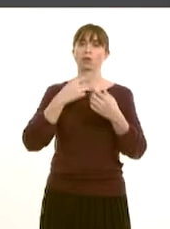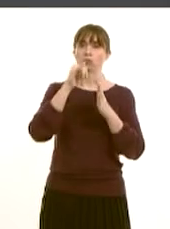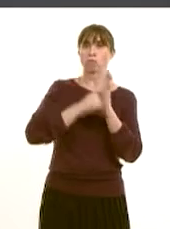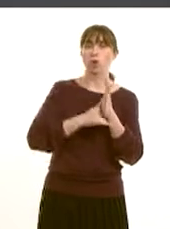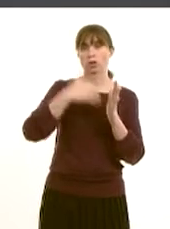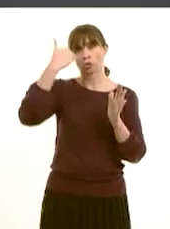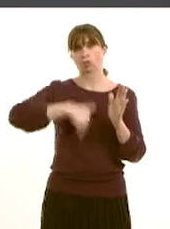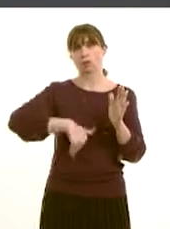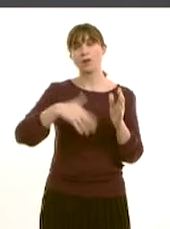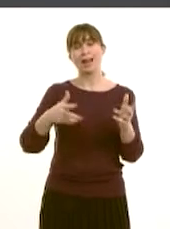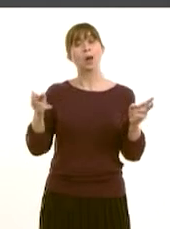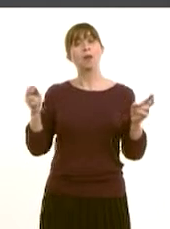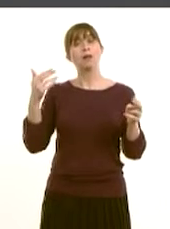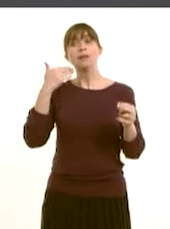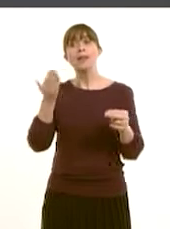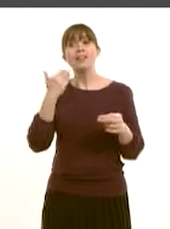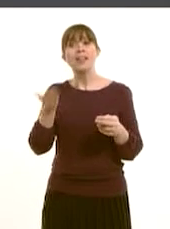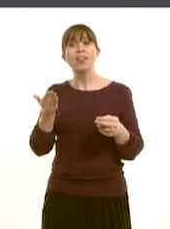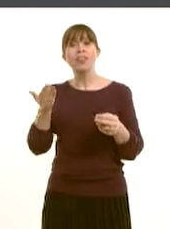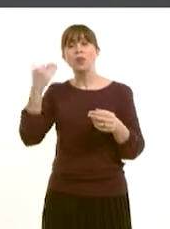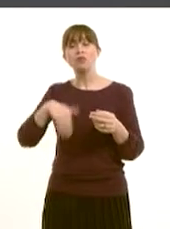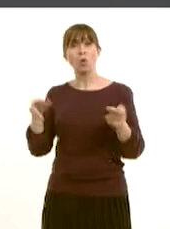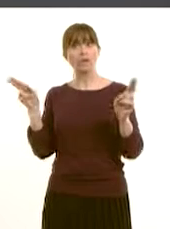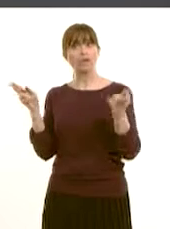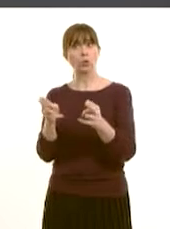people are dying from stroke every year than 10 years ago.